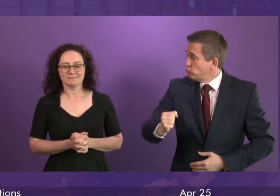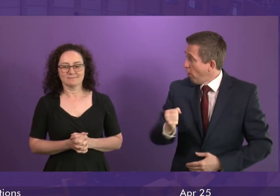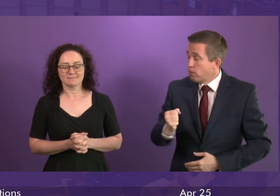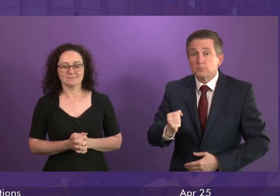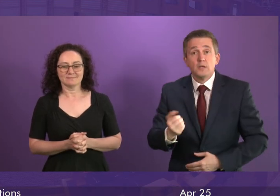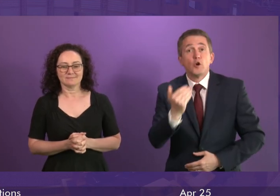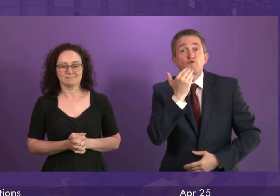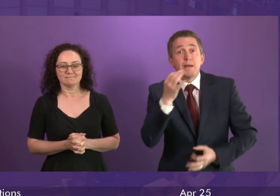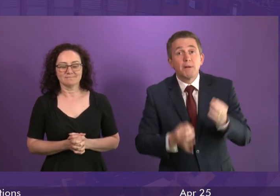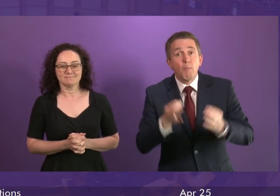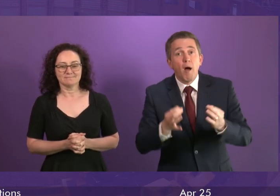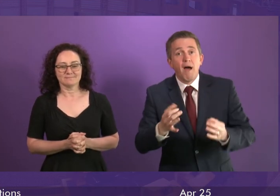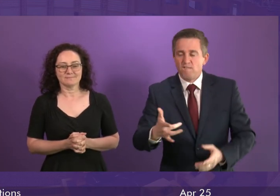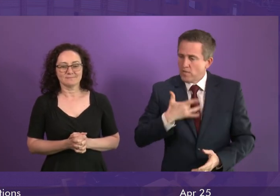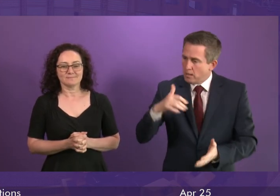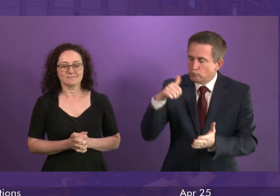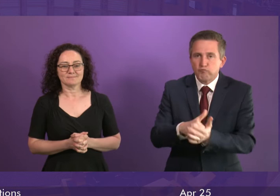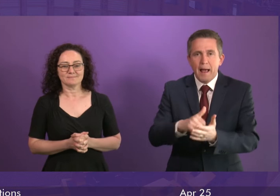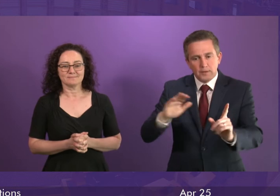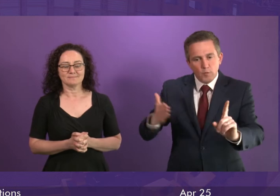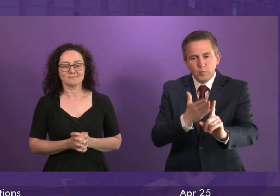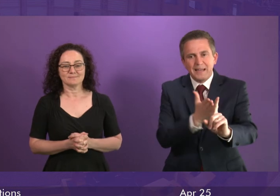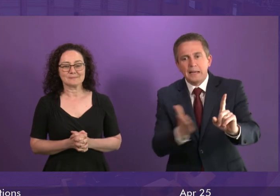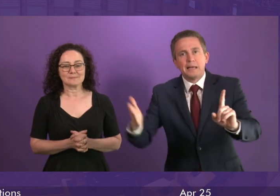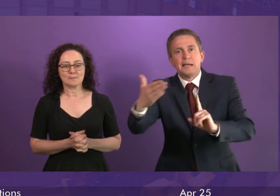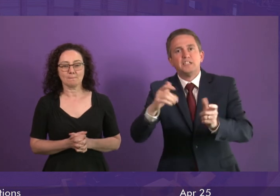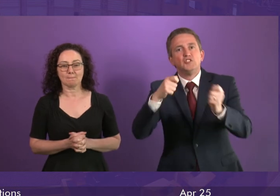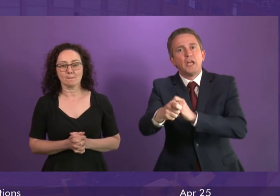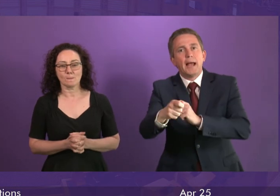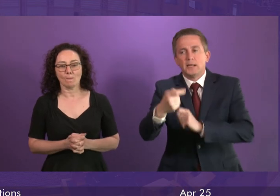that change is needed and we continue to take the view that independence offers the chance